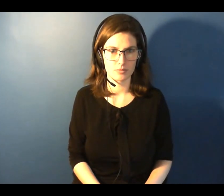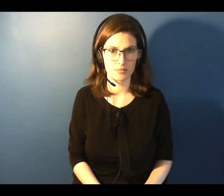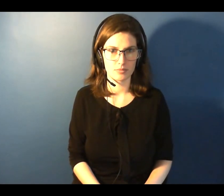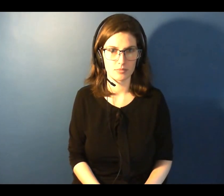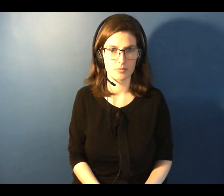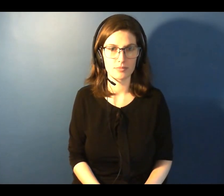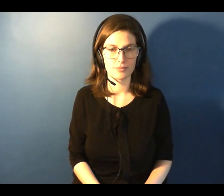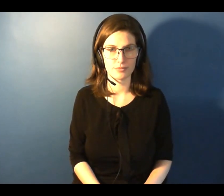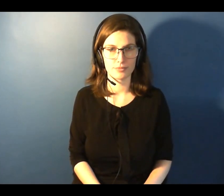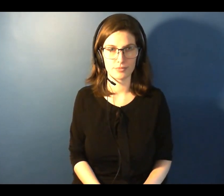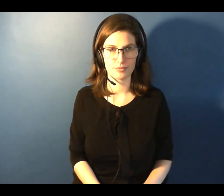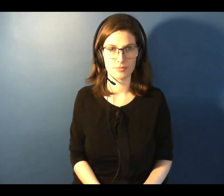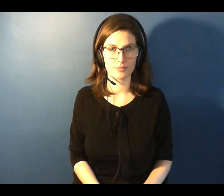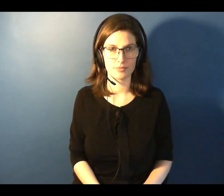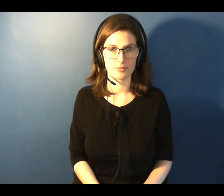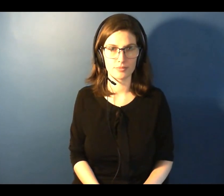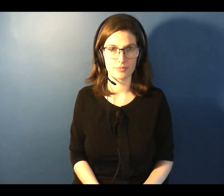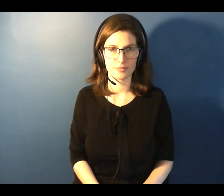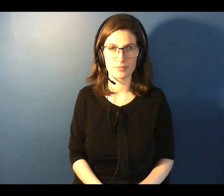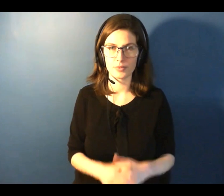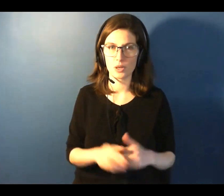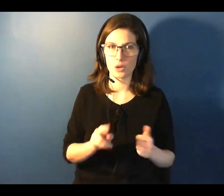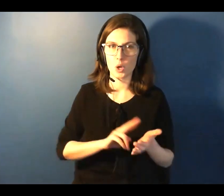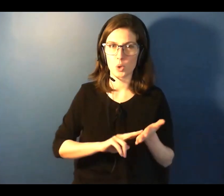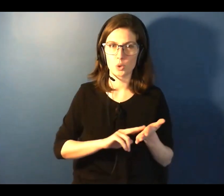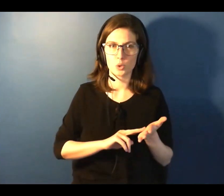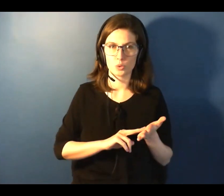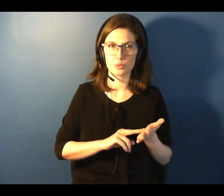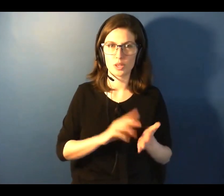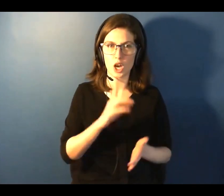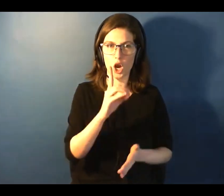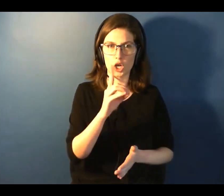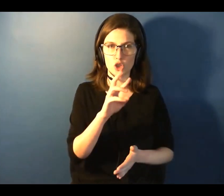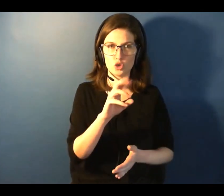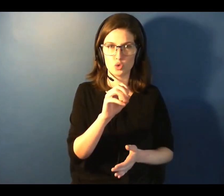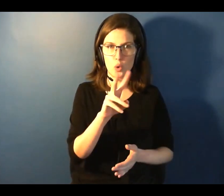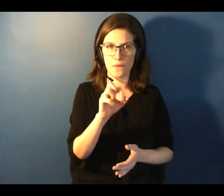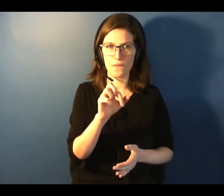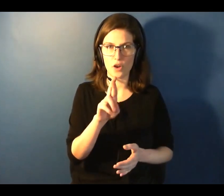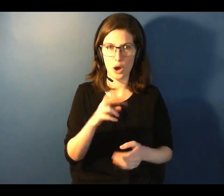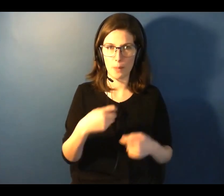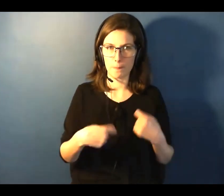'The Drover' poem within the play. Their sign for water, women's sign for water, this is water